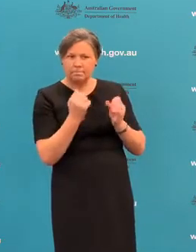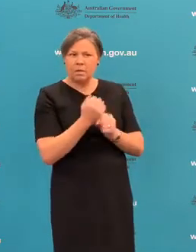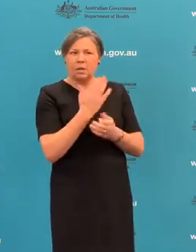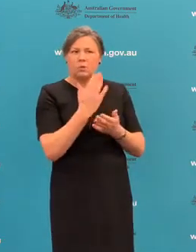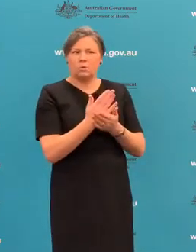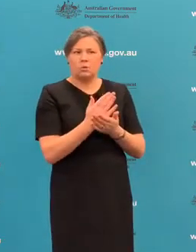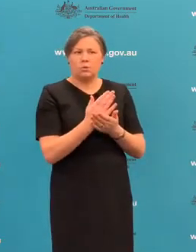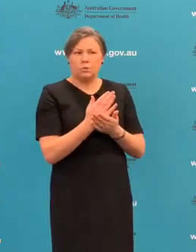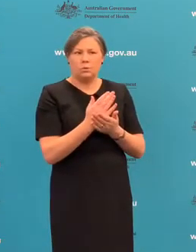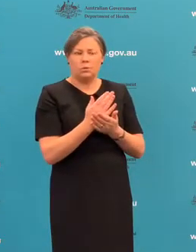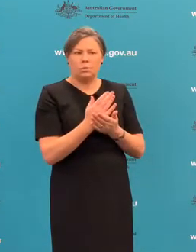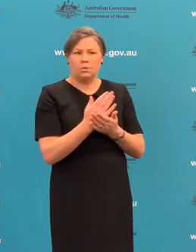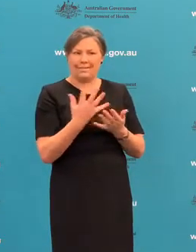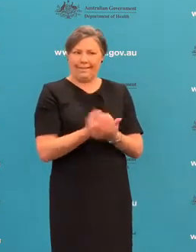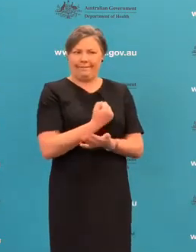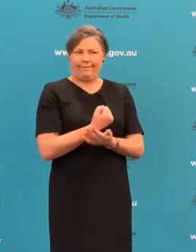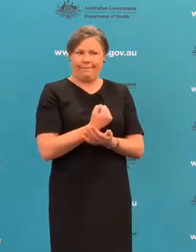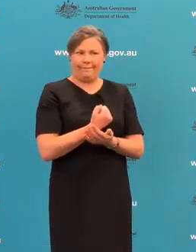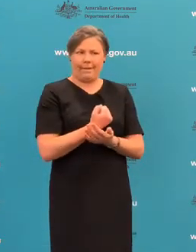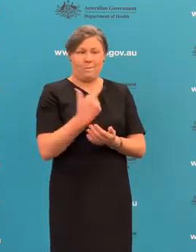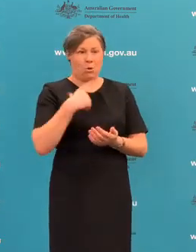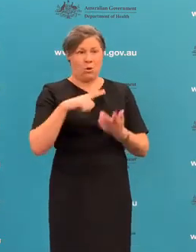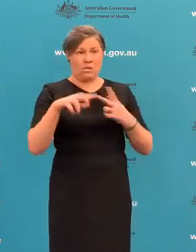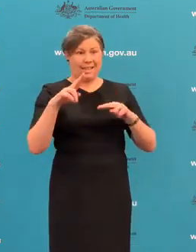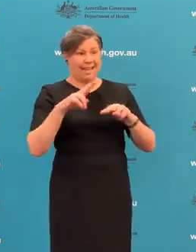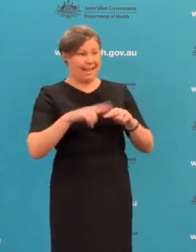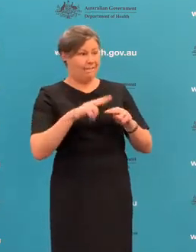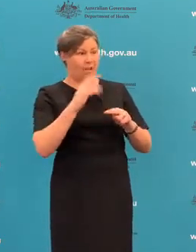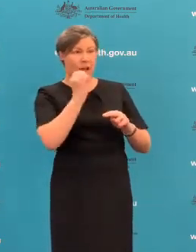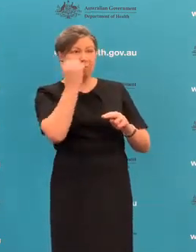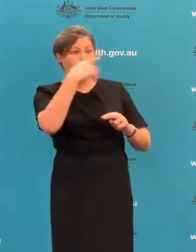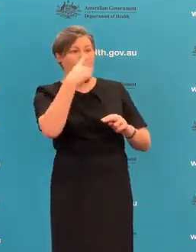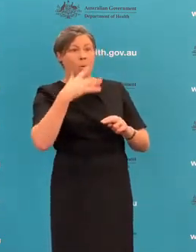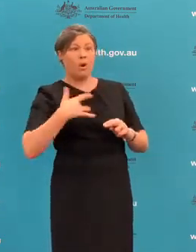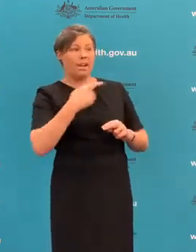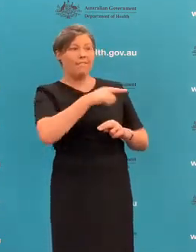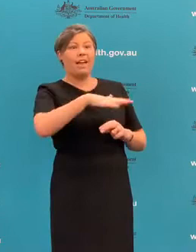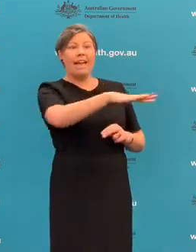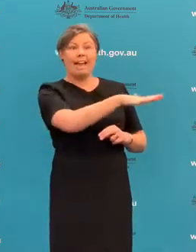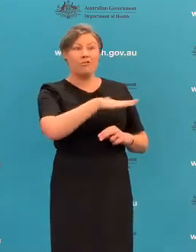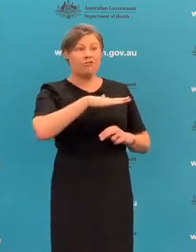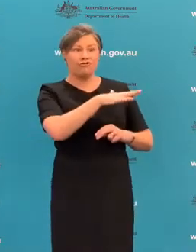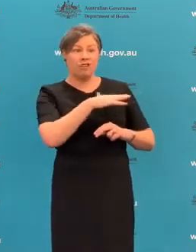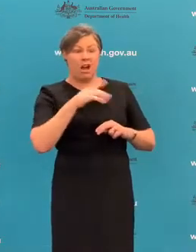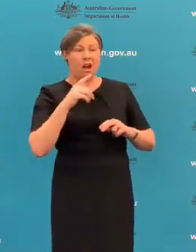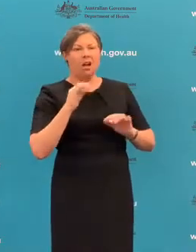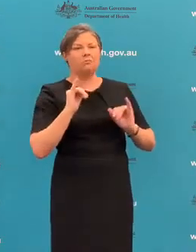local Aboriginal people is going to be no risk at all. That